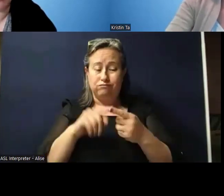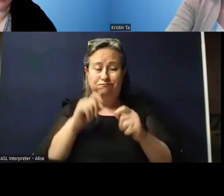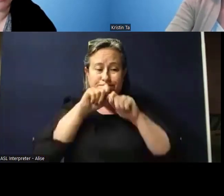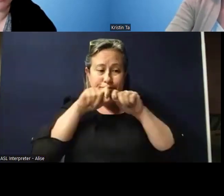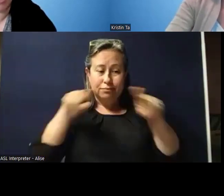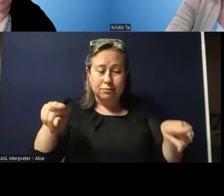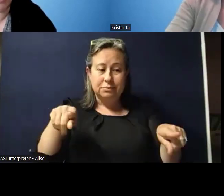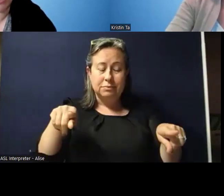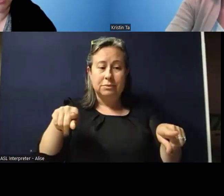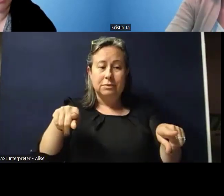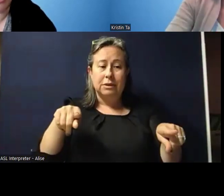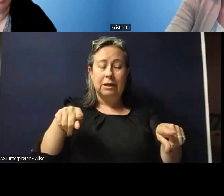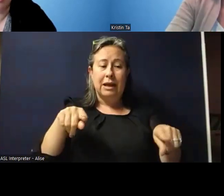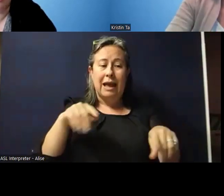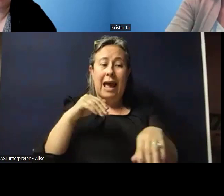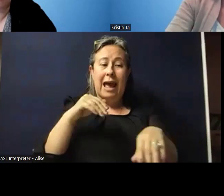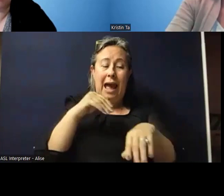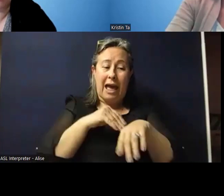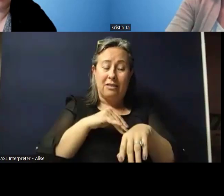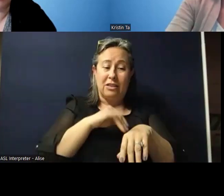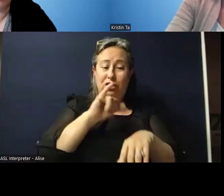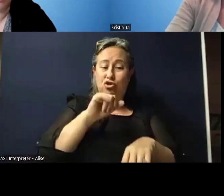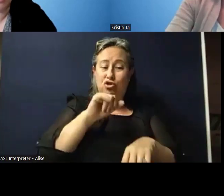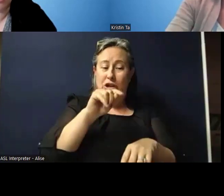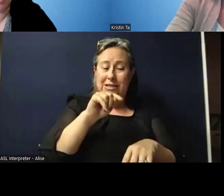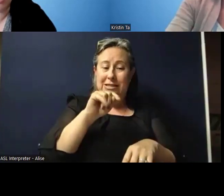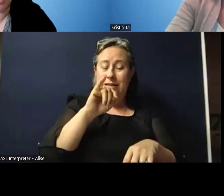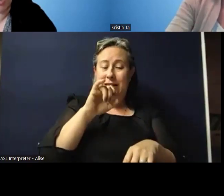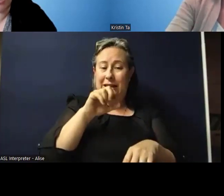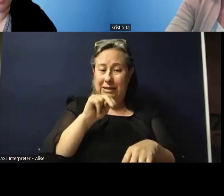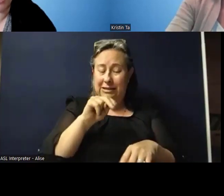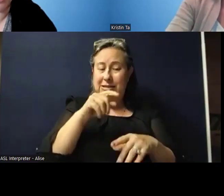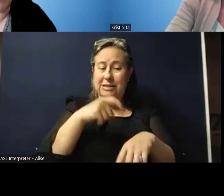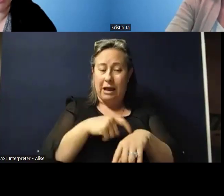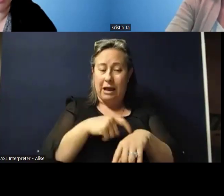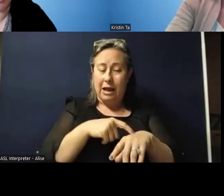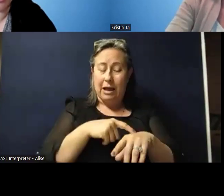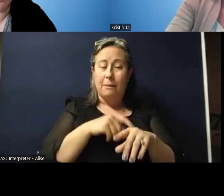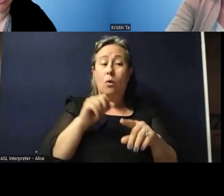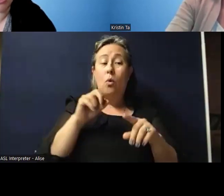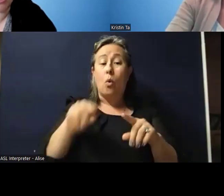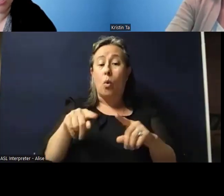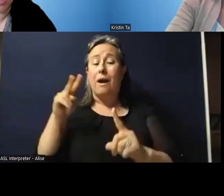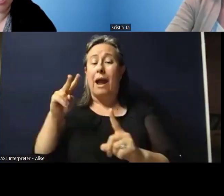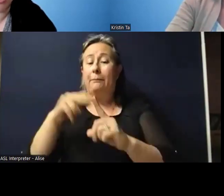Just-in-Time stage, or is full disclosure required at the application submission stage?